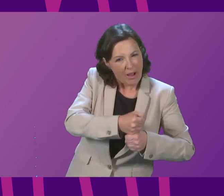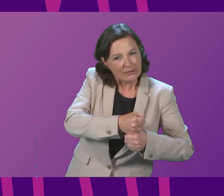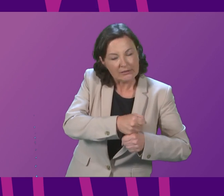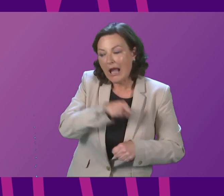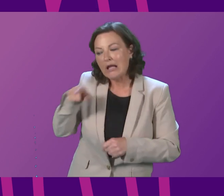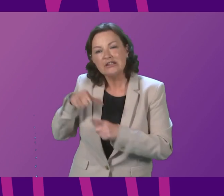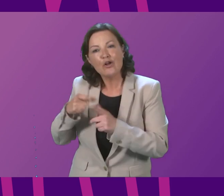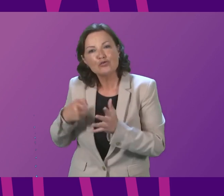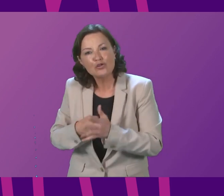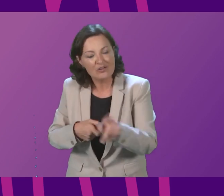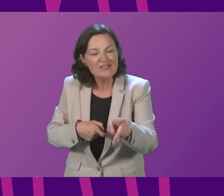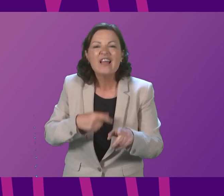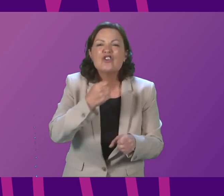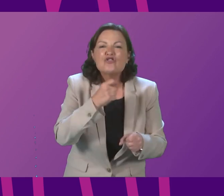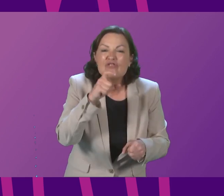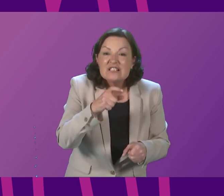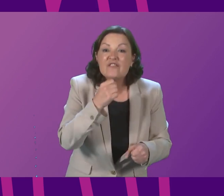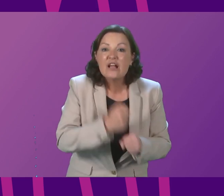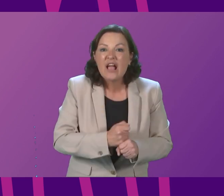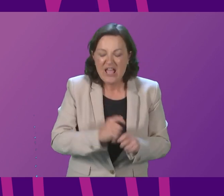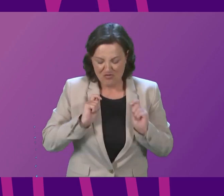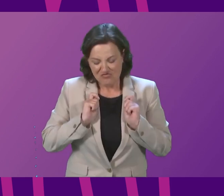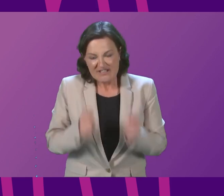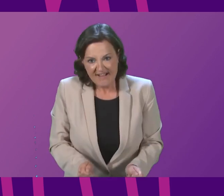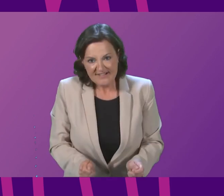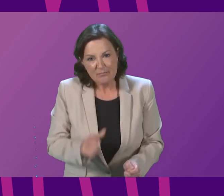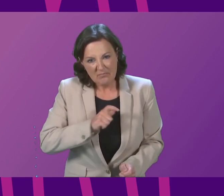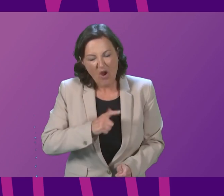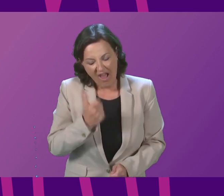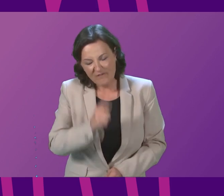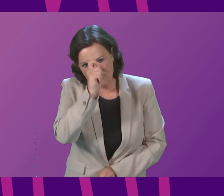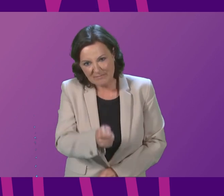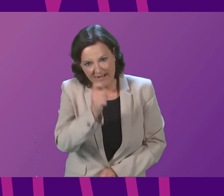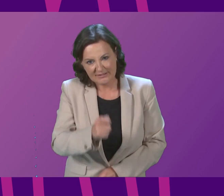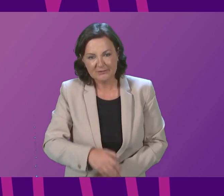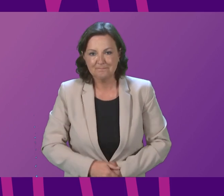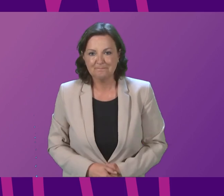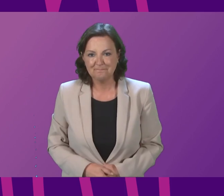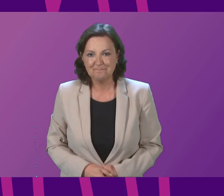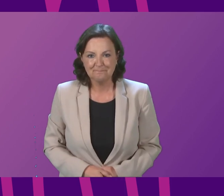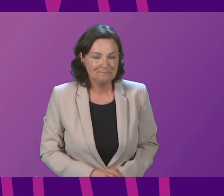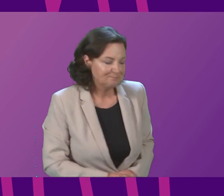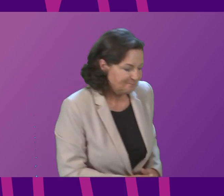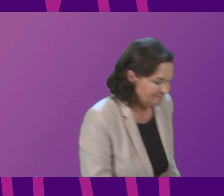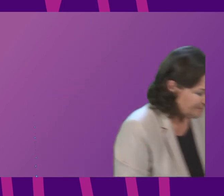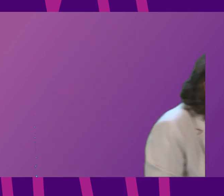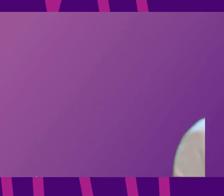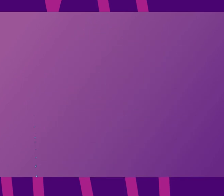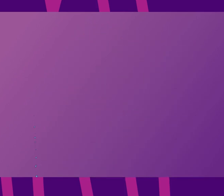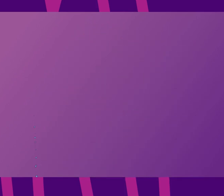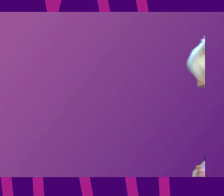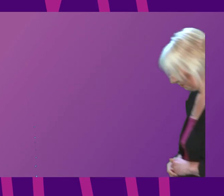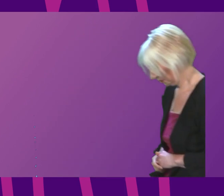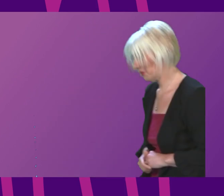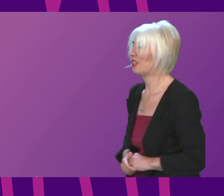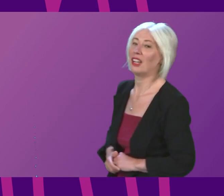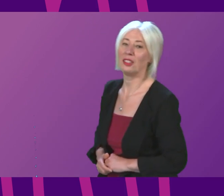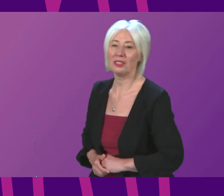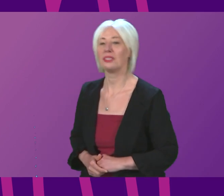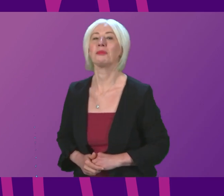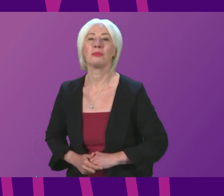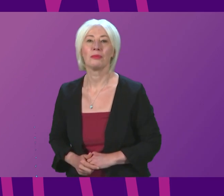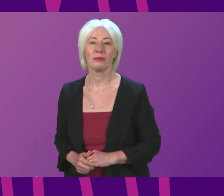and honour to resign.